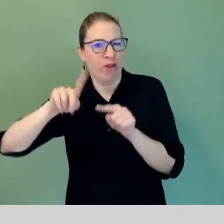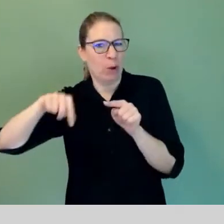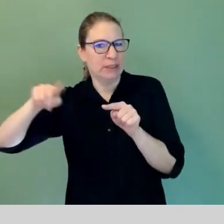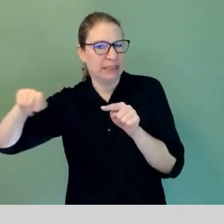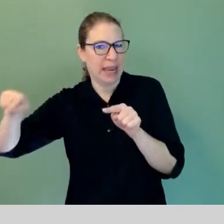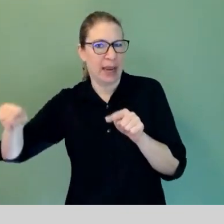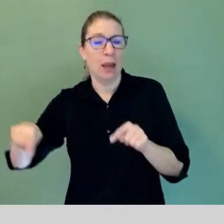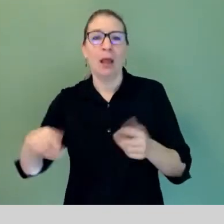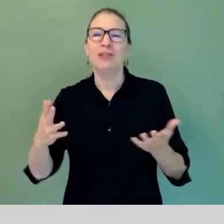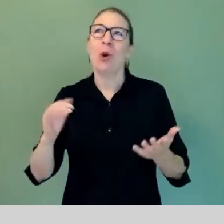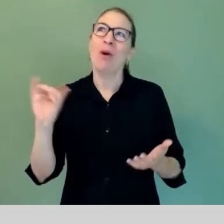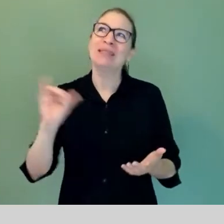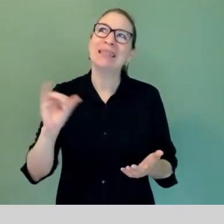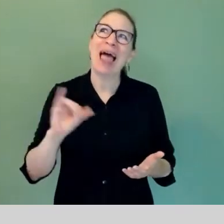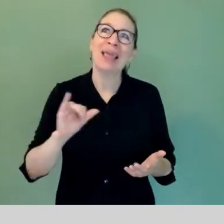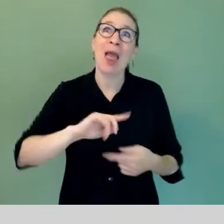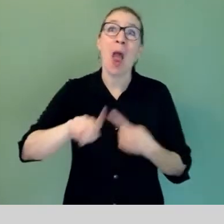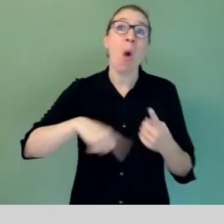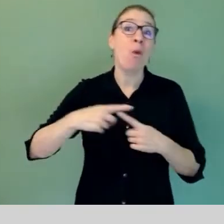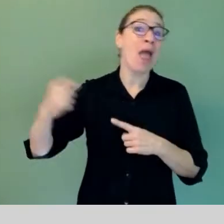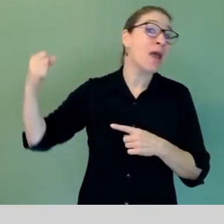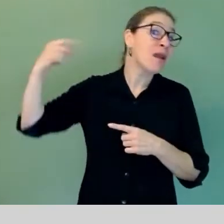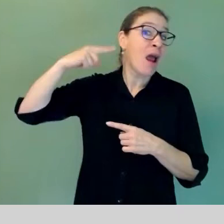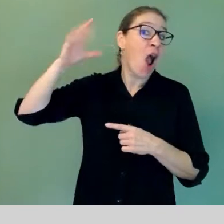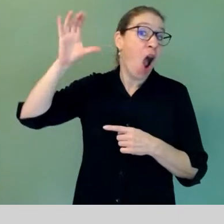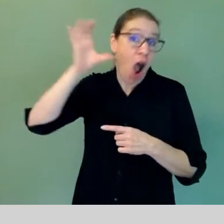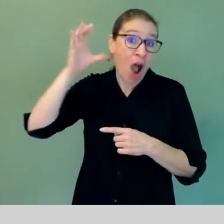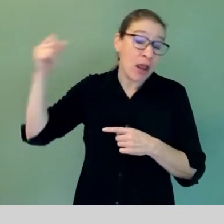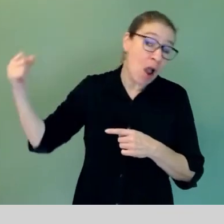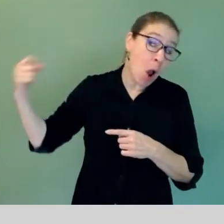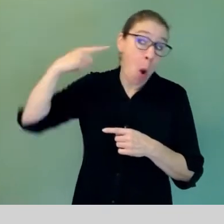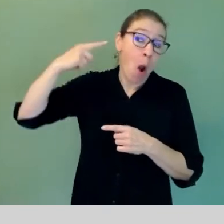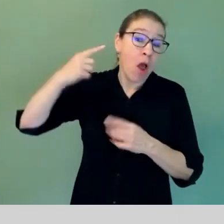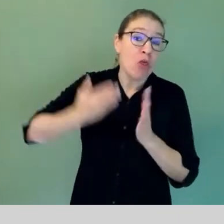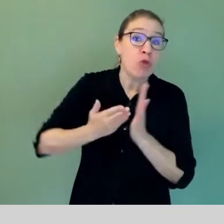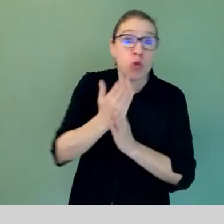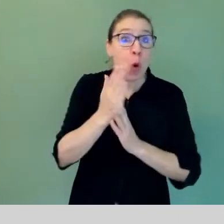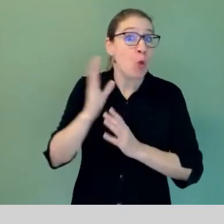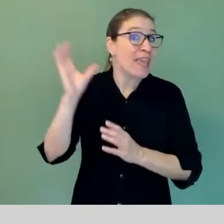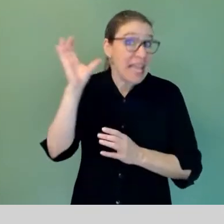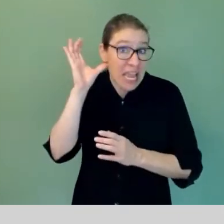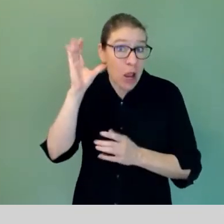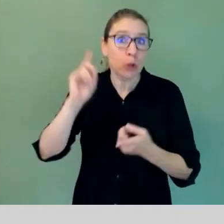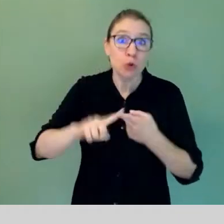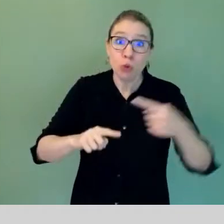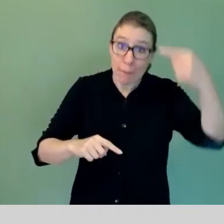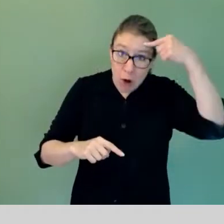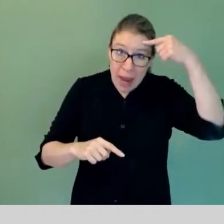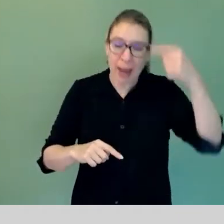So it's almost like the ear when the signal, the audio signal passes through the ear to the brain,